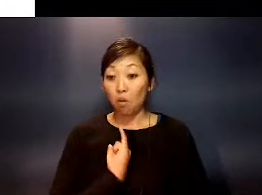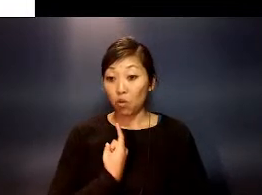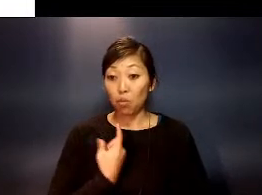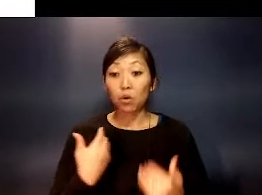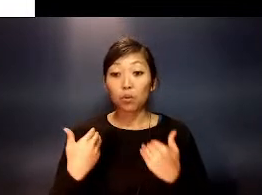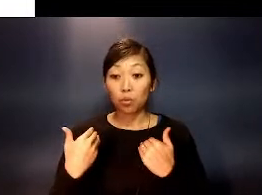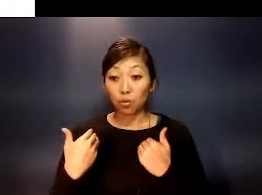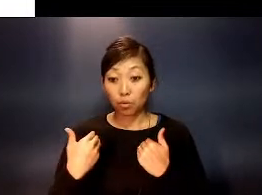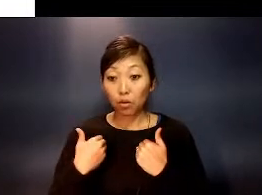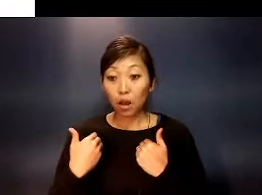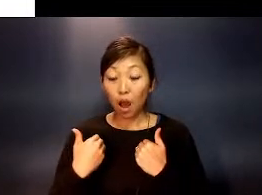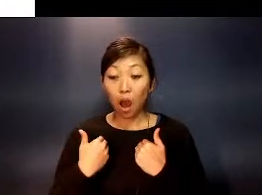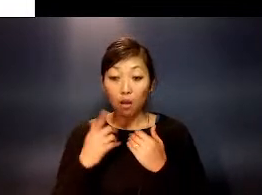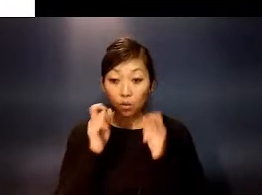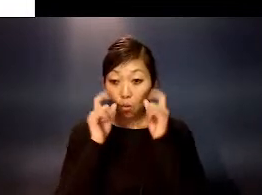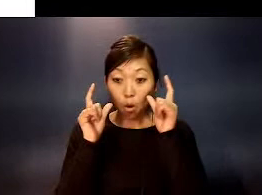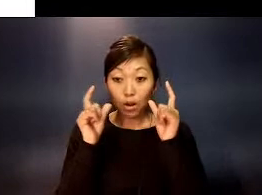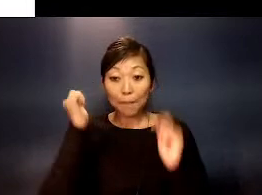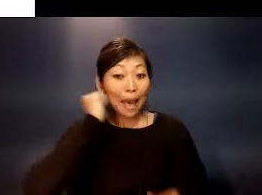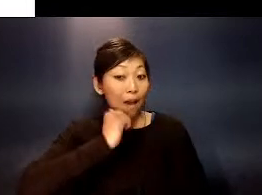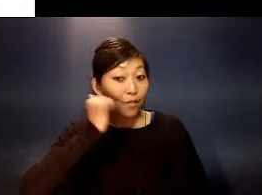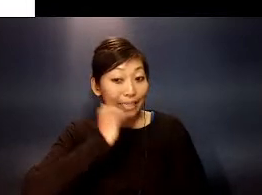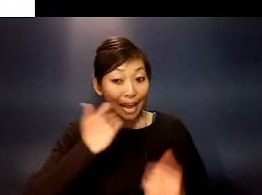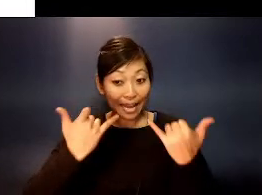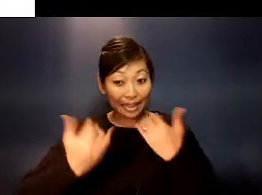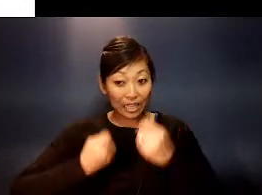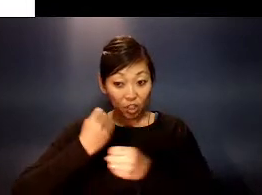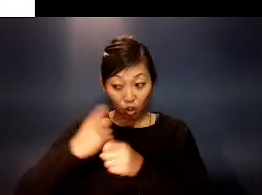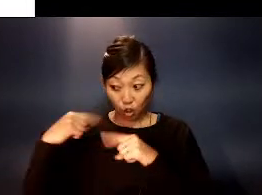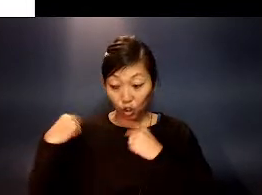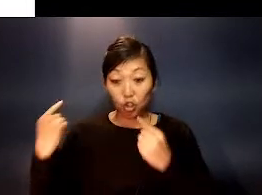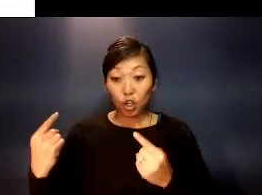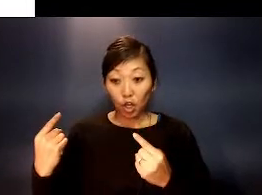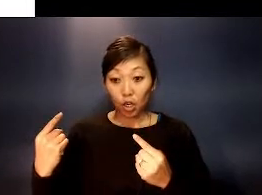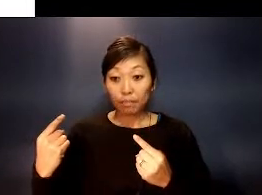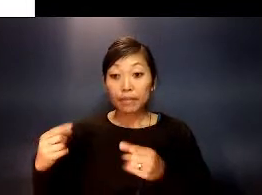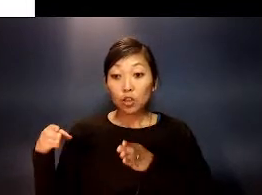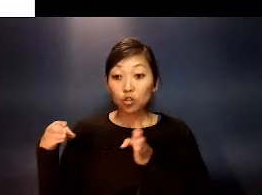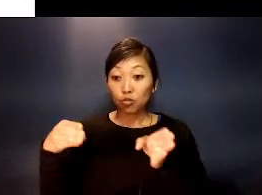IT HAS GIVEN ME A UNIQUE CHANCE TO WORK WITH OUR HOMELESS RESPONSE TEAM AND TO SEE THE LIMITS OF THEIR WORK.